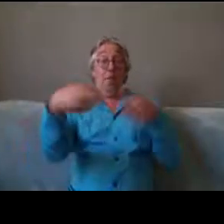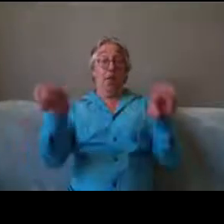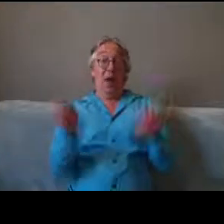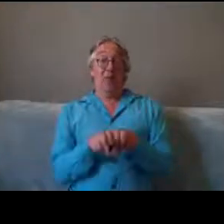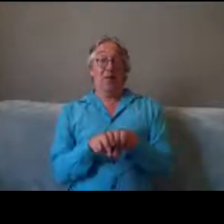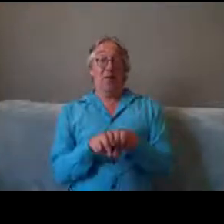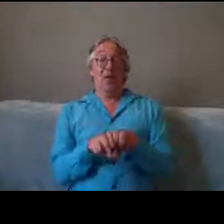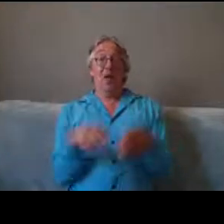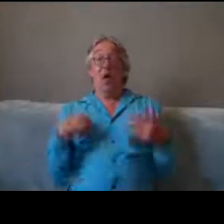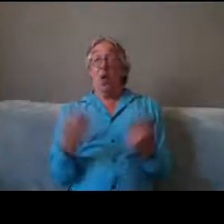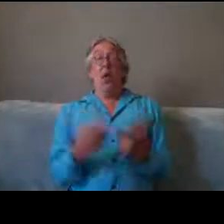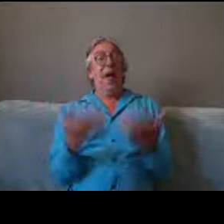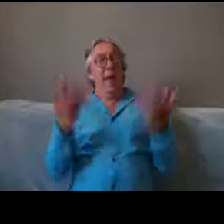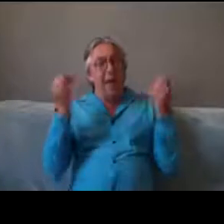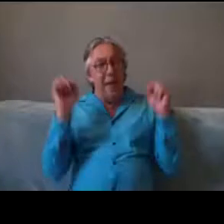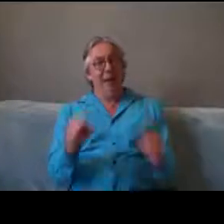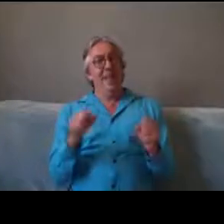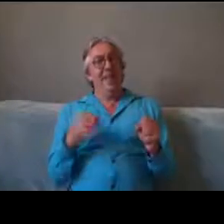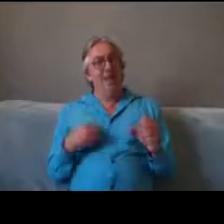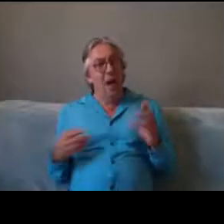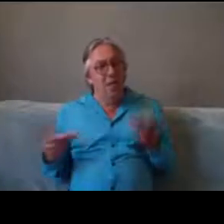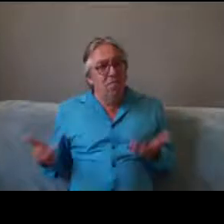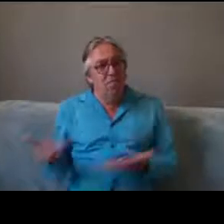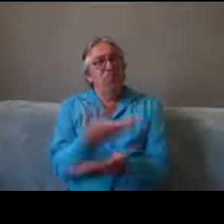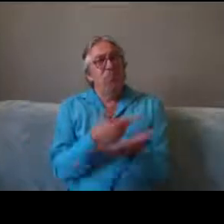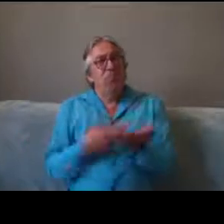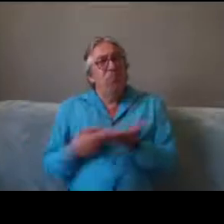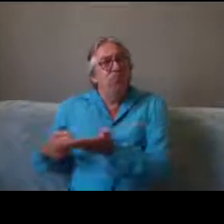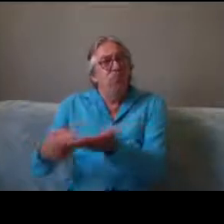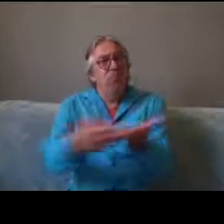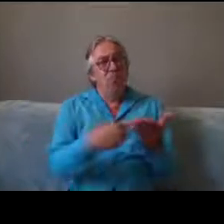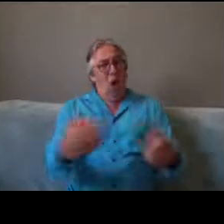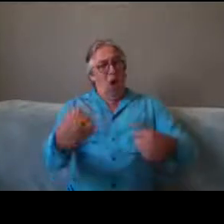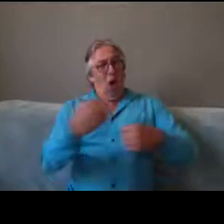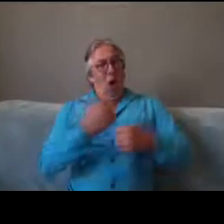you have the same functions, you can also type in questions.